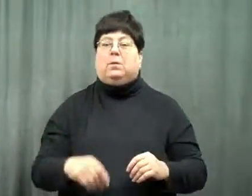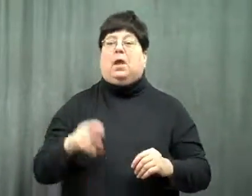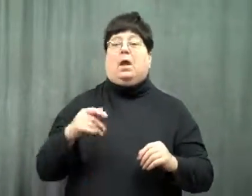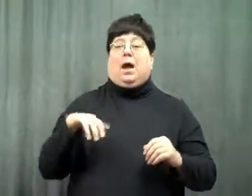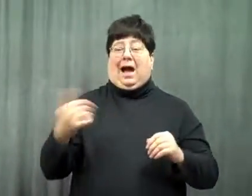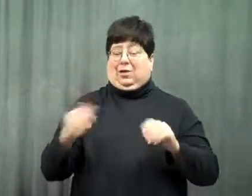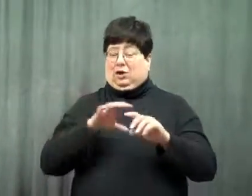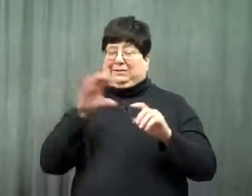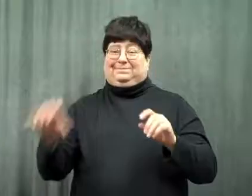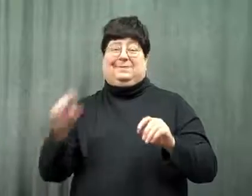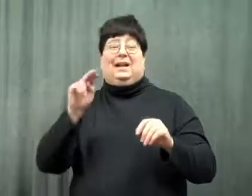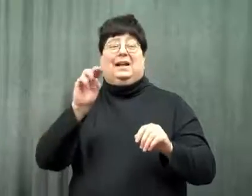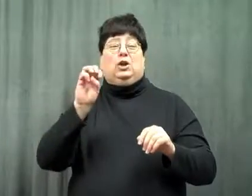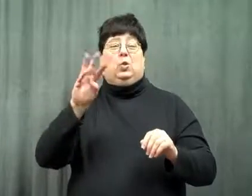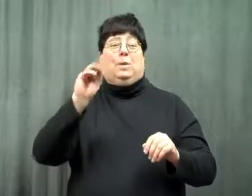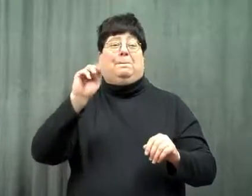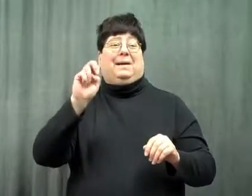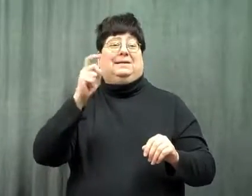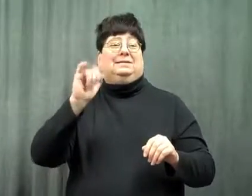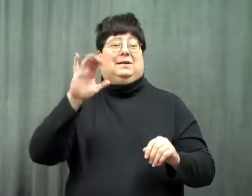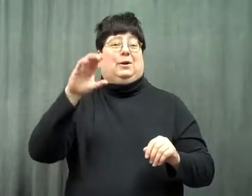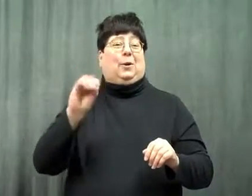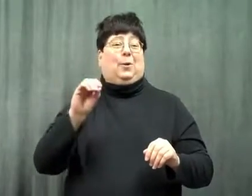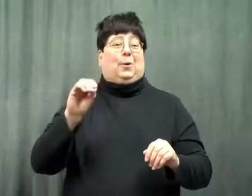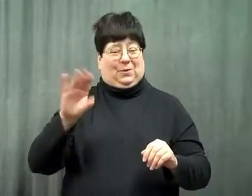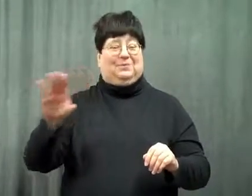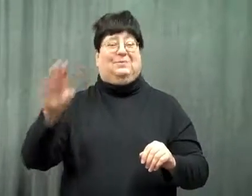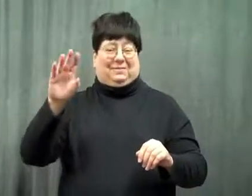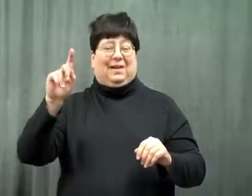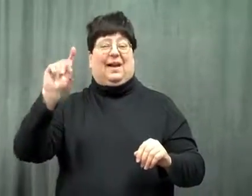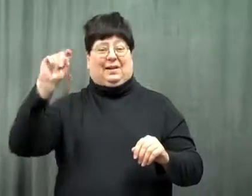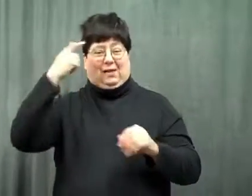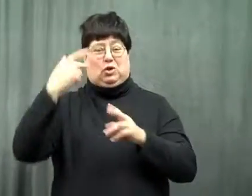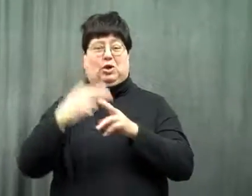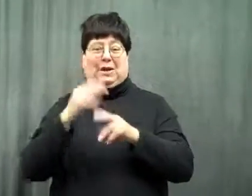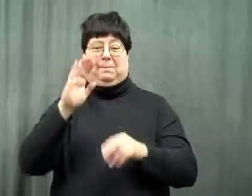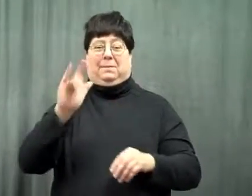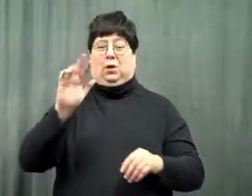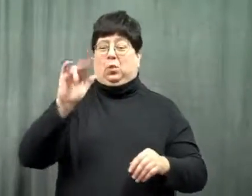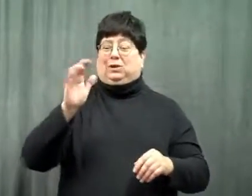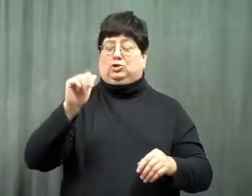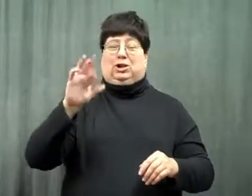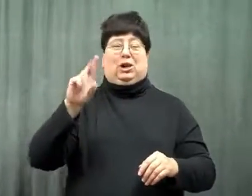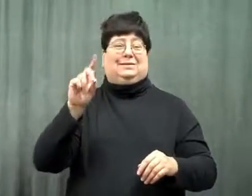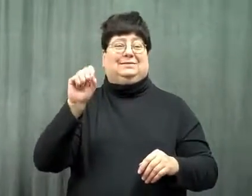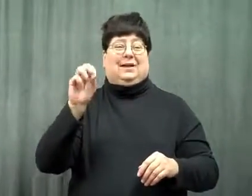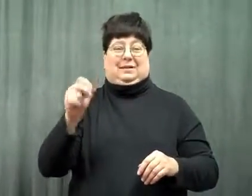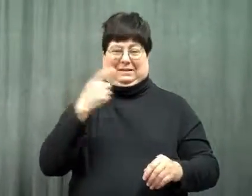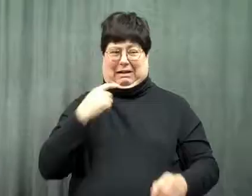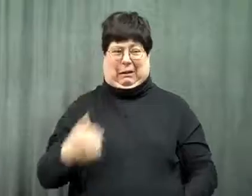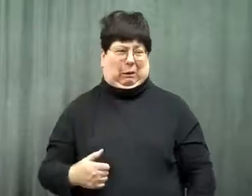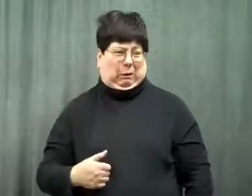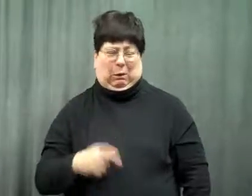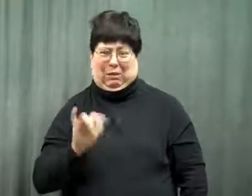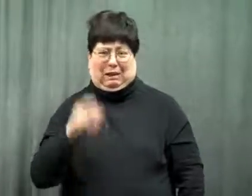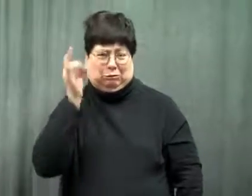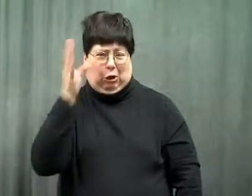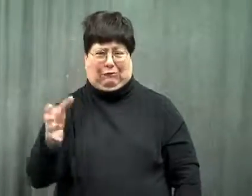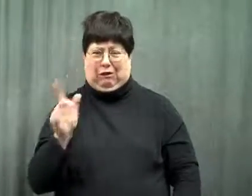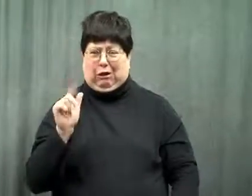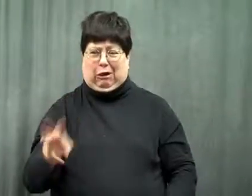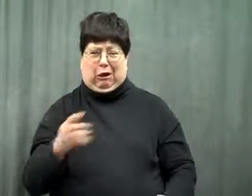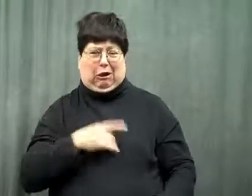The governor of neighboring New Mexico, Bill Richardson, said it is a terrible law.